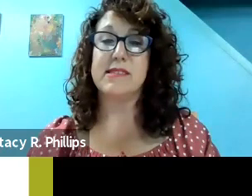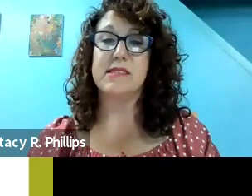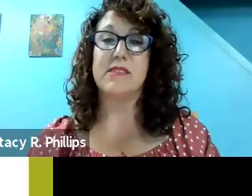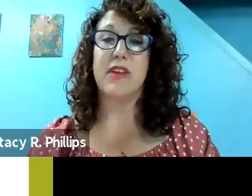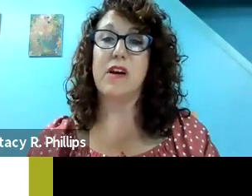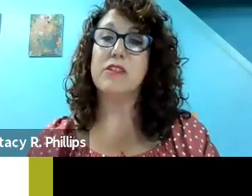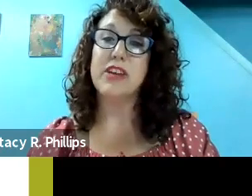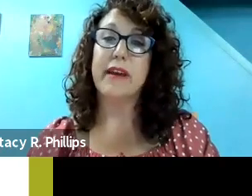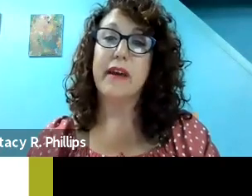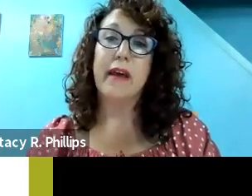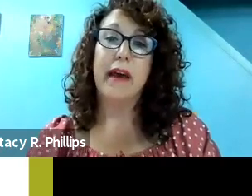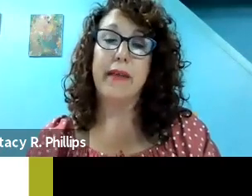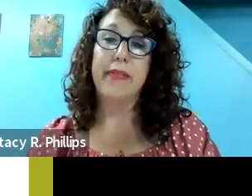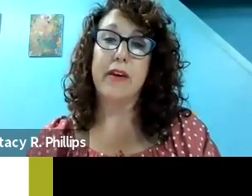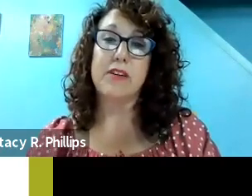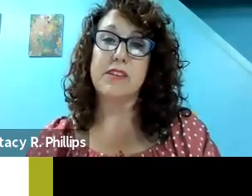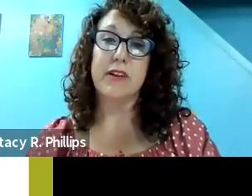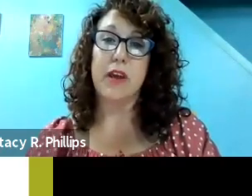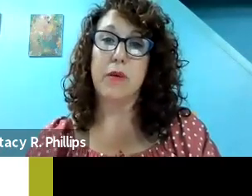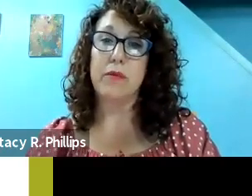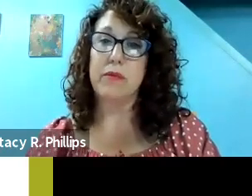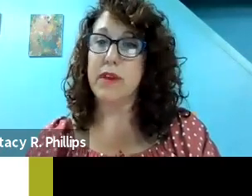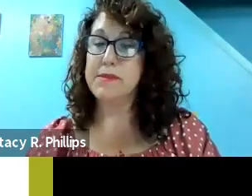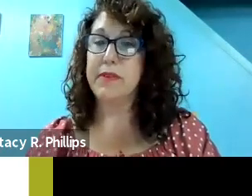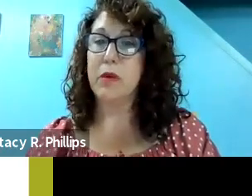says assistive technology. And there are different types of